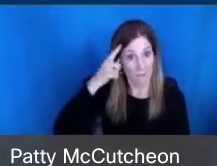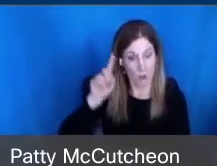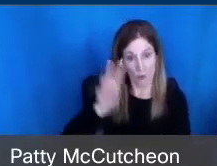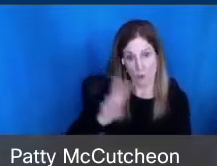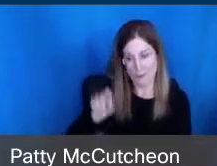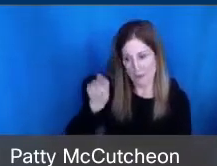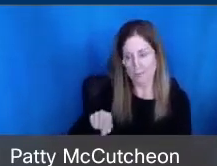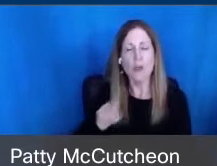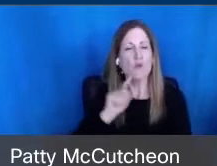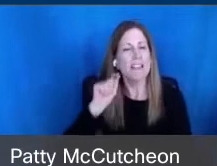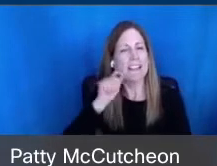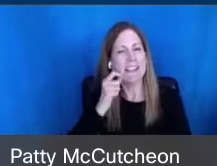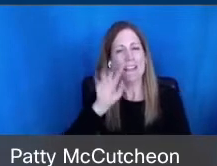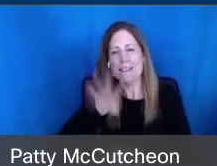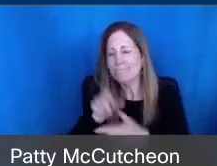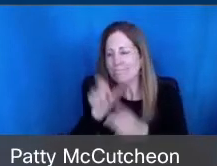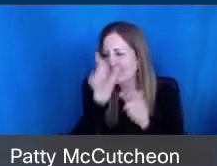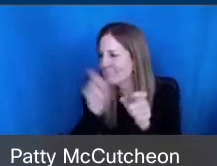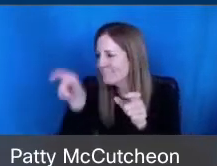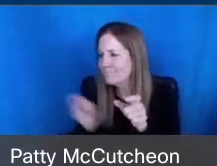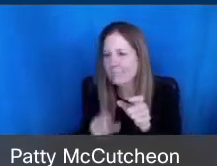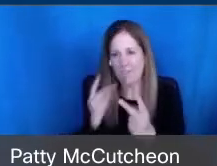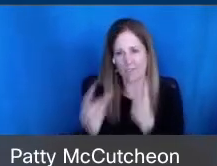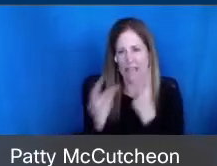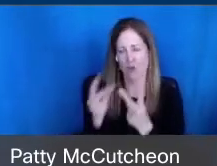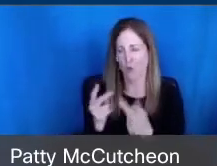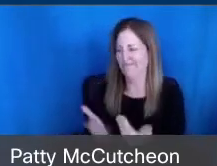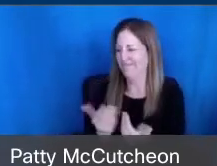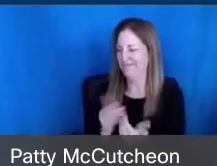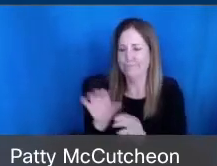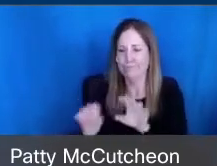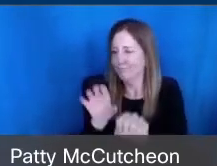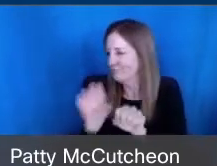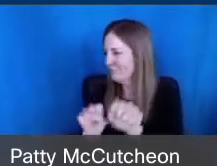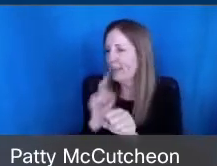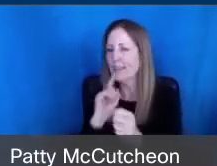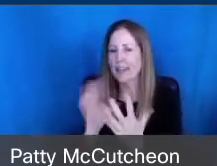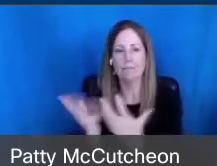modular and dynamic visuals that can be integrated into web pages and applications